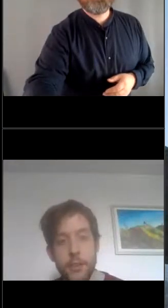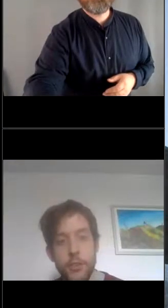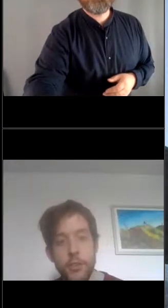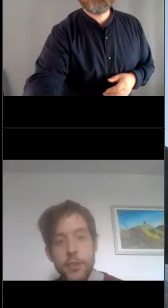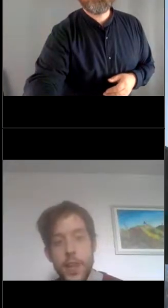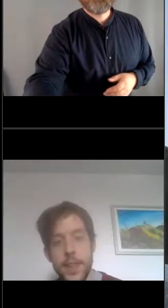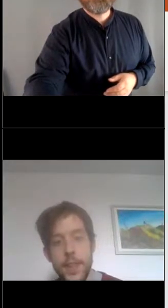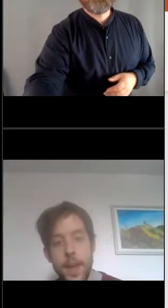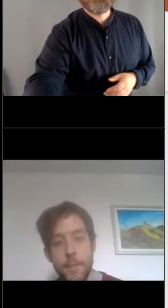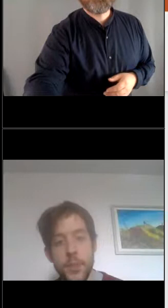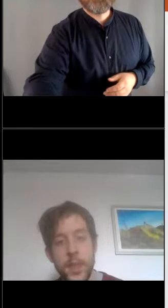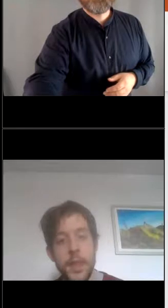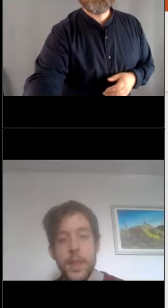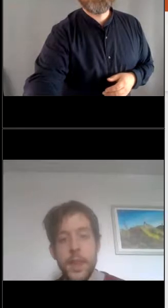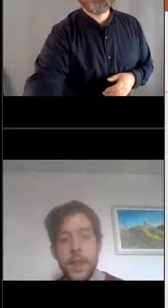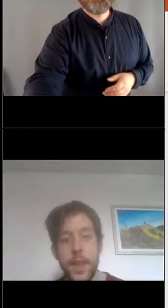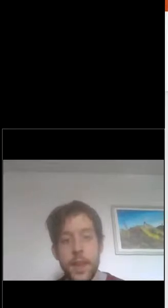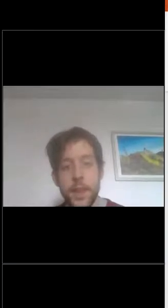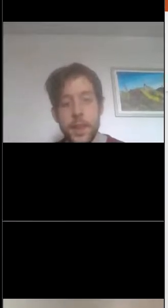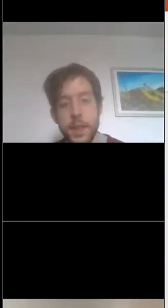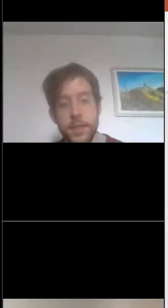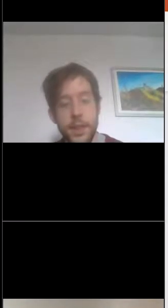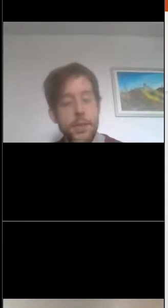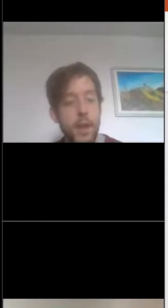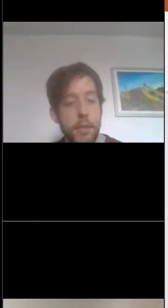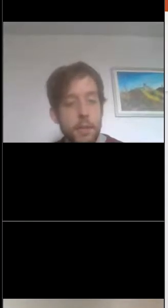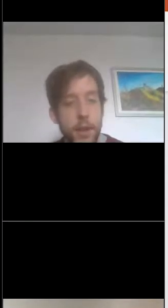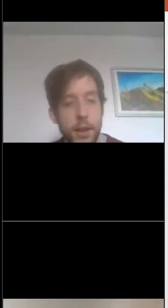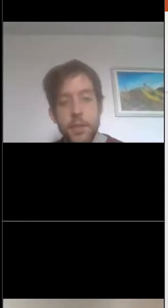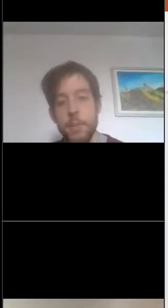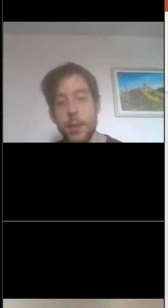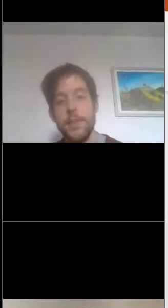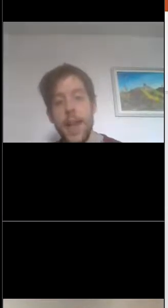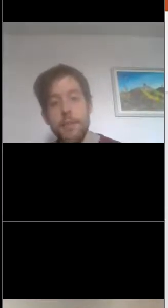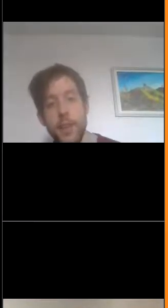And just to say that the centre for inclusive policy have done